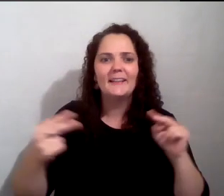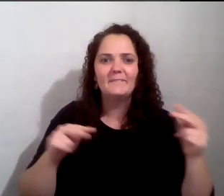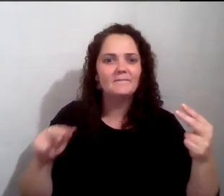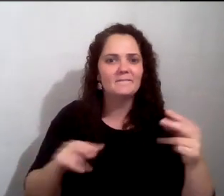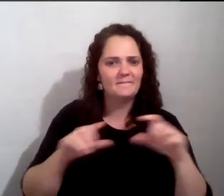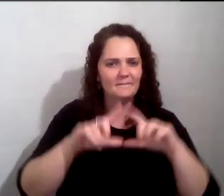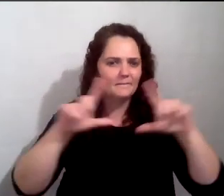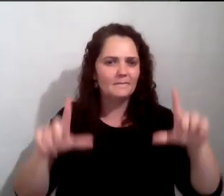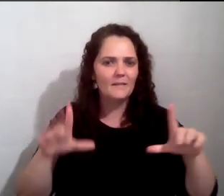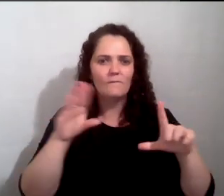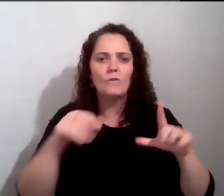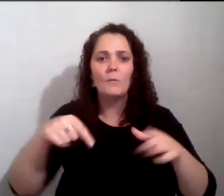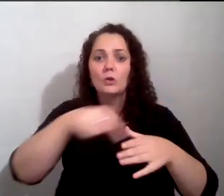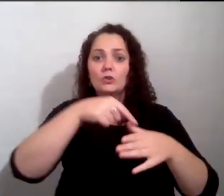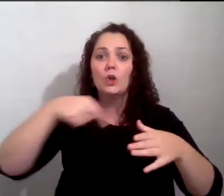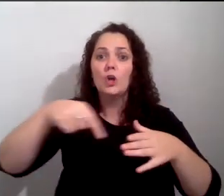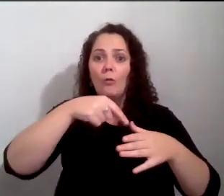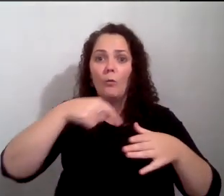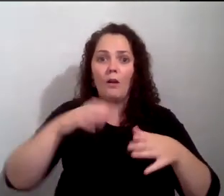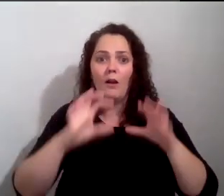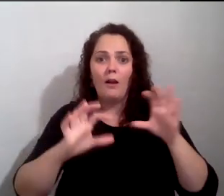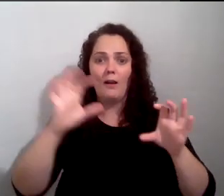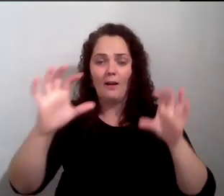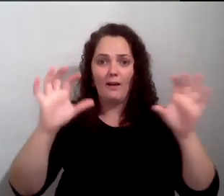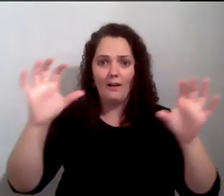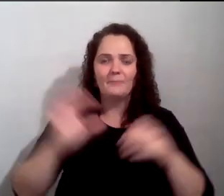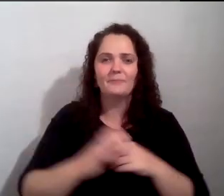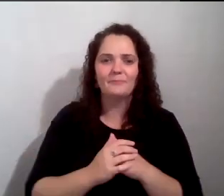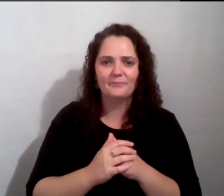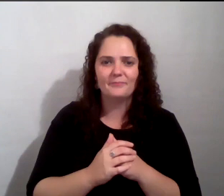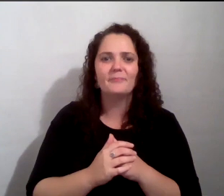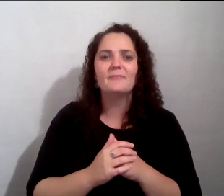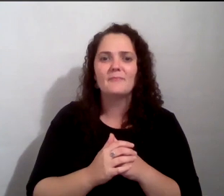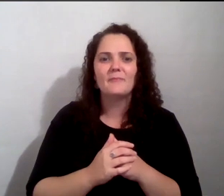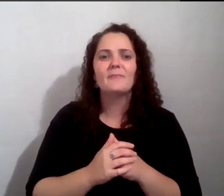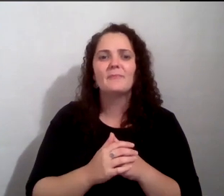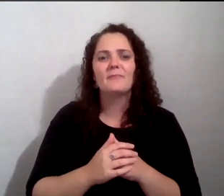the most amazing papunya art movement of the 1970s which we'll